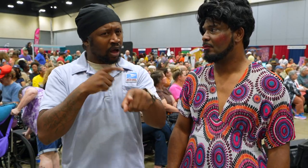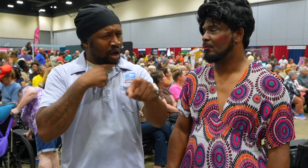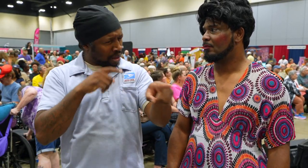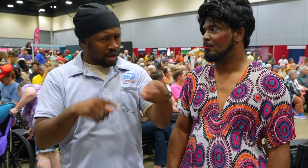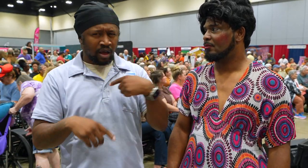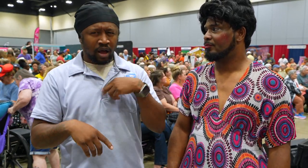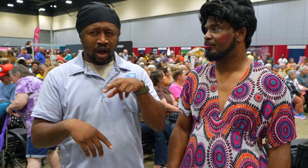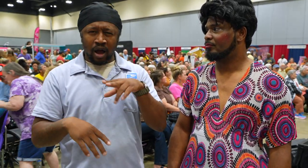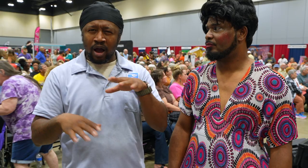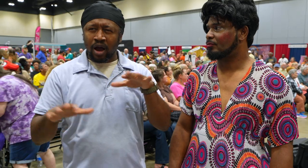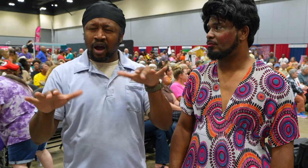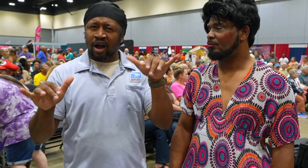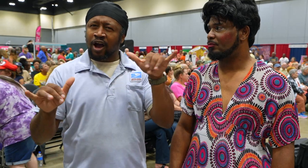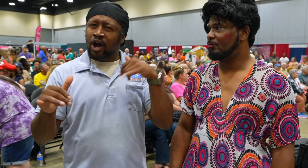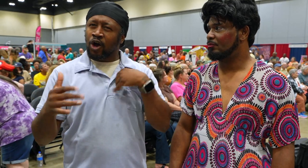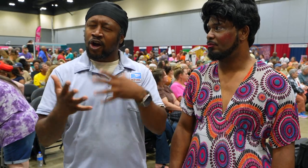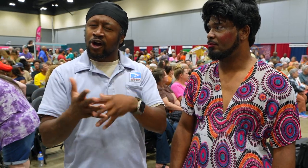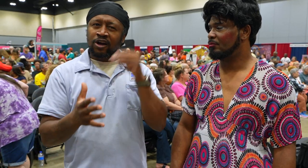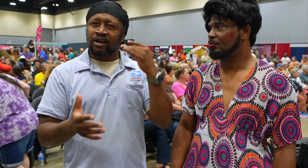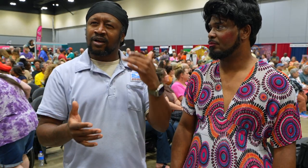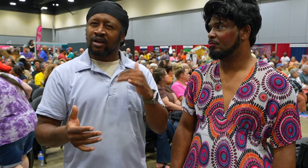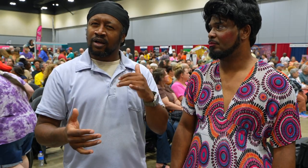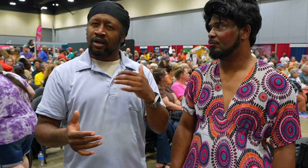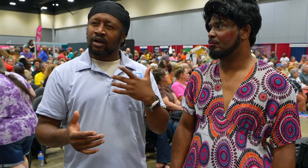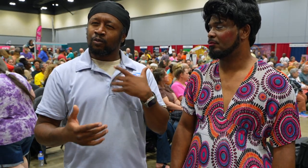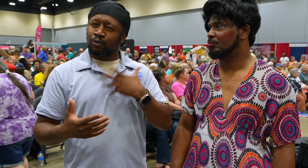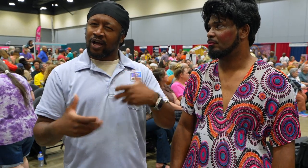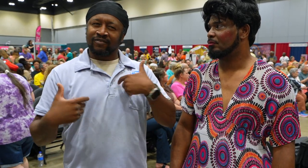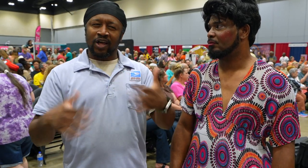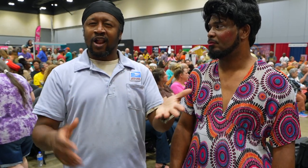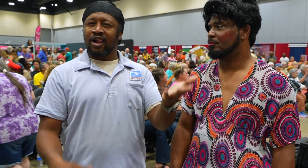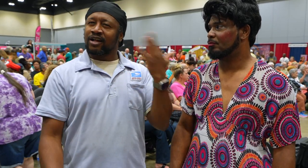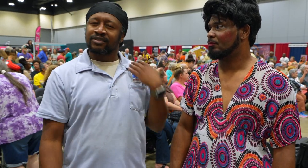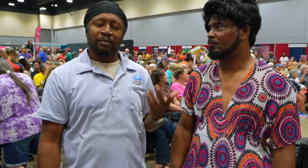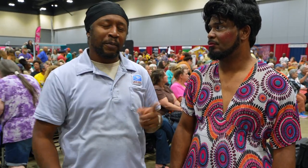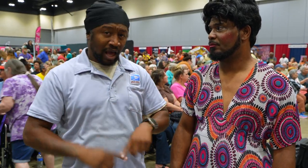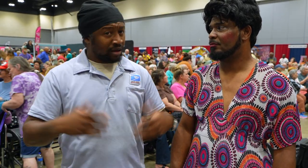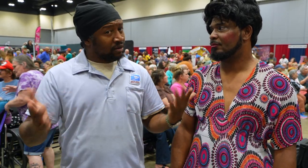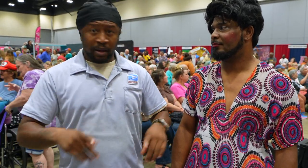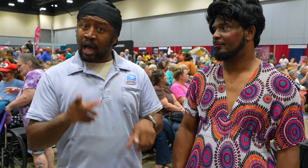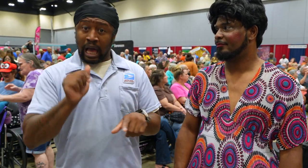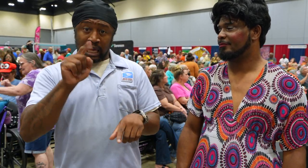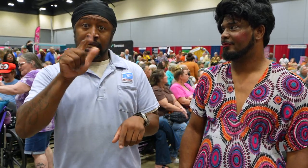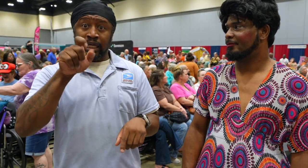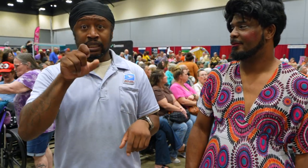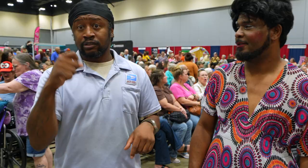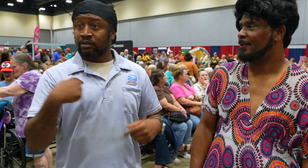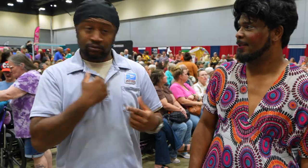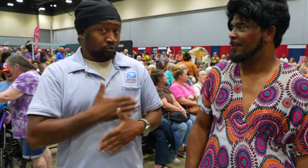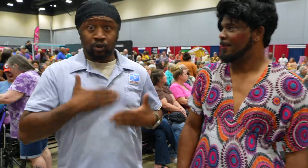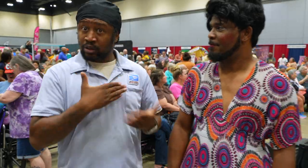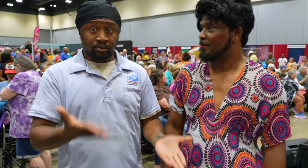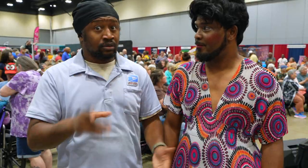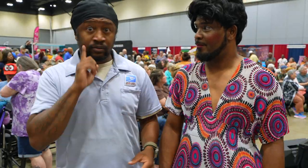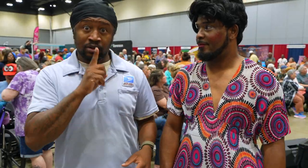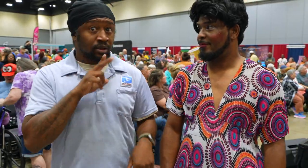I feel inspired and learn so much from meeting new people. I wish this could have happened a long time ago, but I’m glad it’s happening now. I really enjoyed DeafNation Expo.